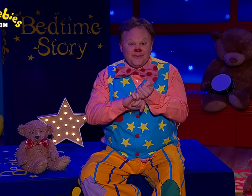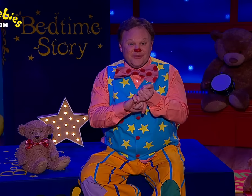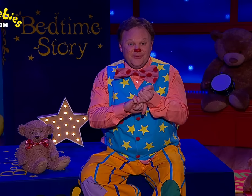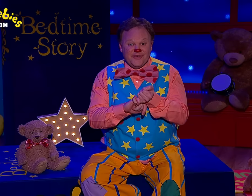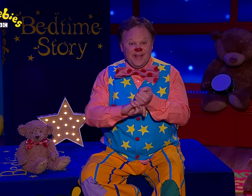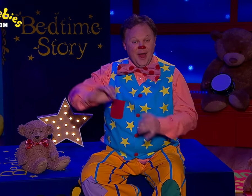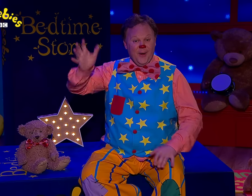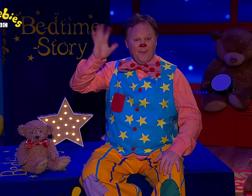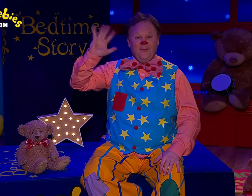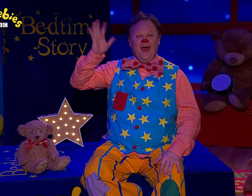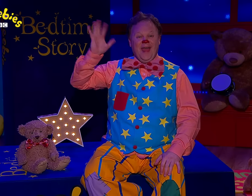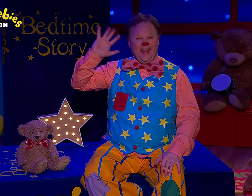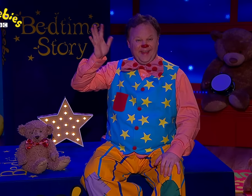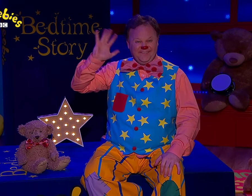susan waves